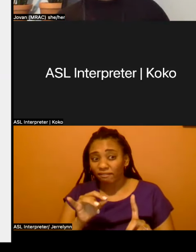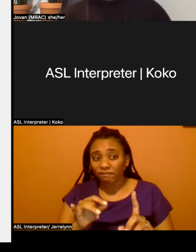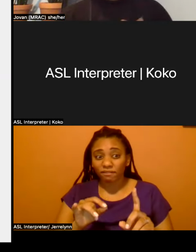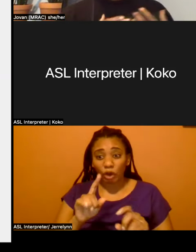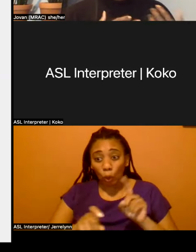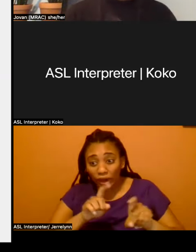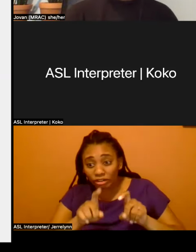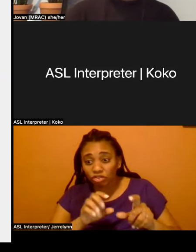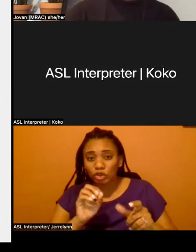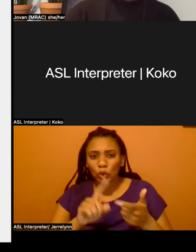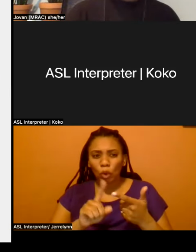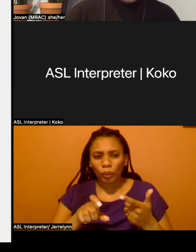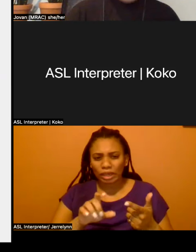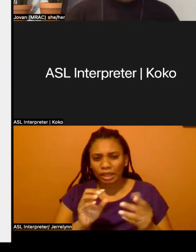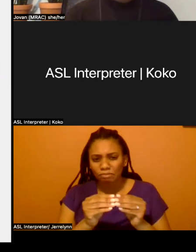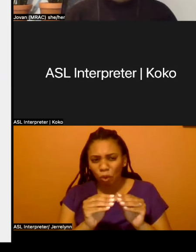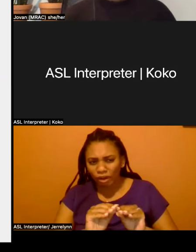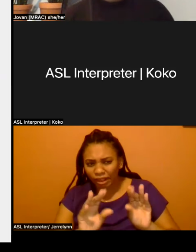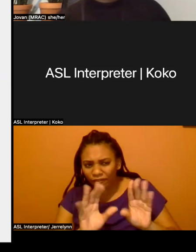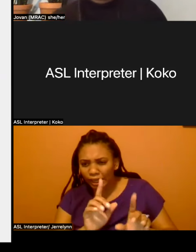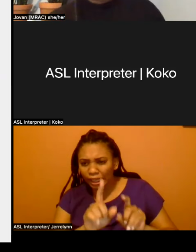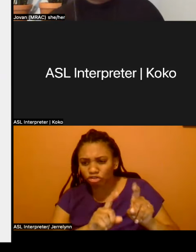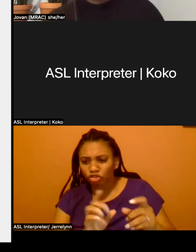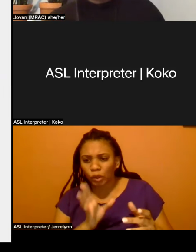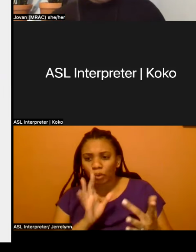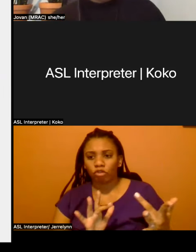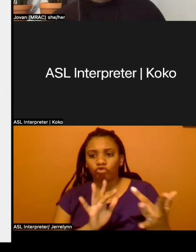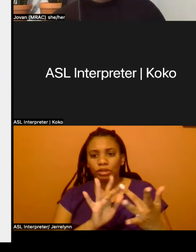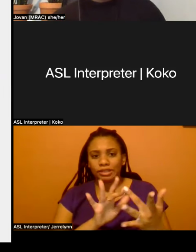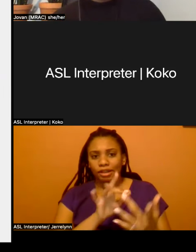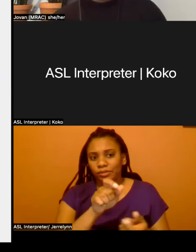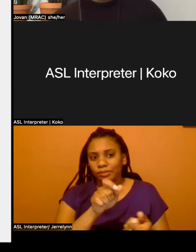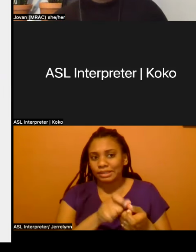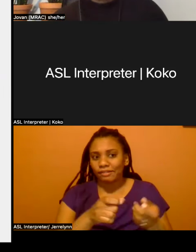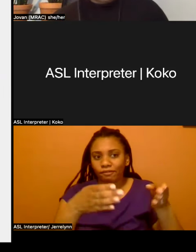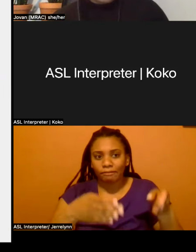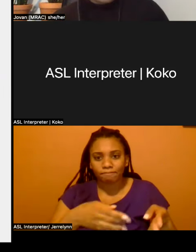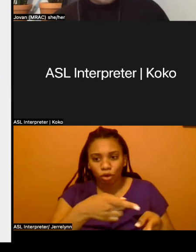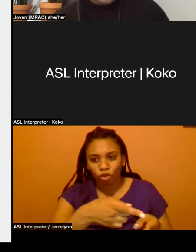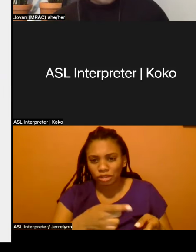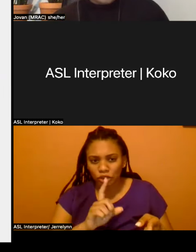then we may reach out to you to get those questions answered or to get clarity on anything